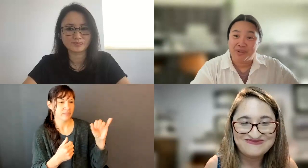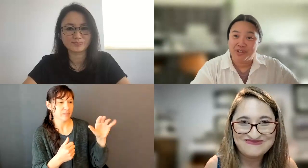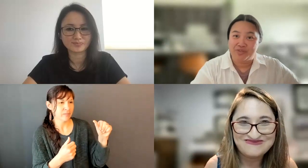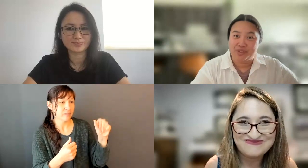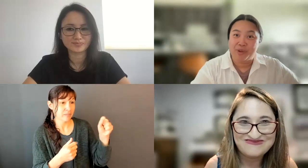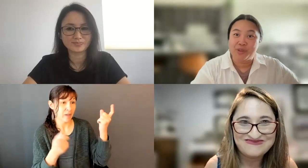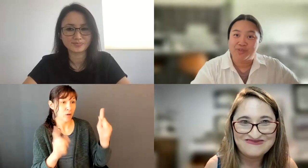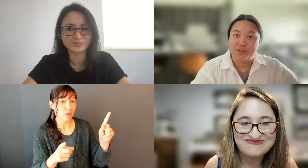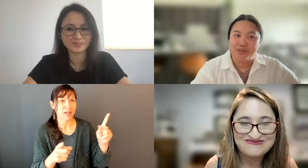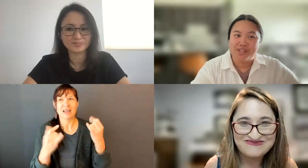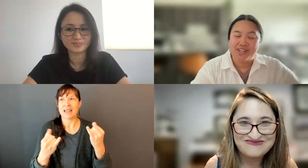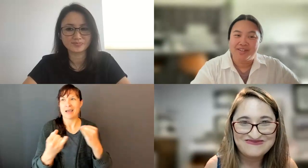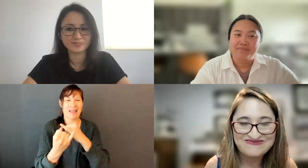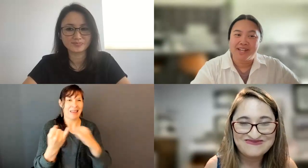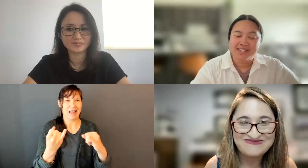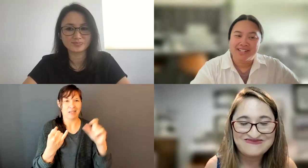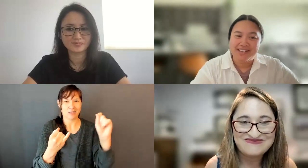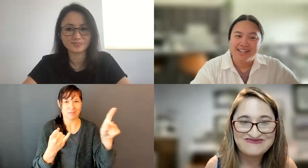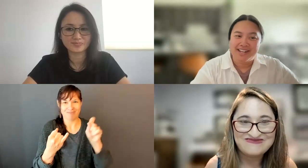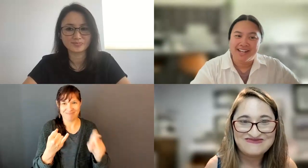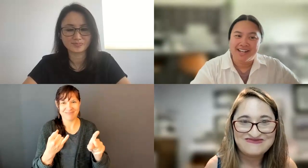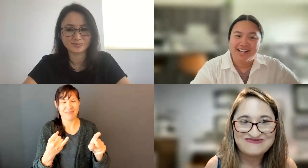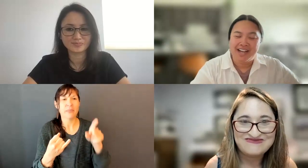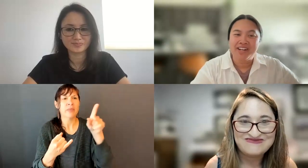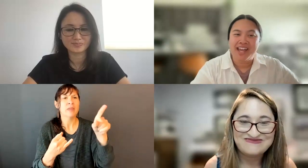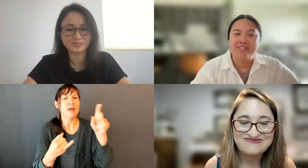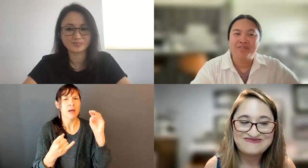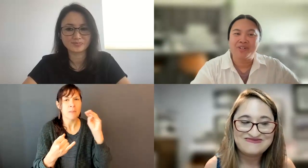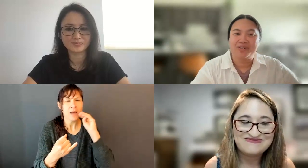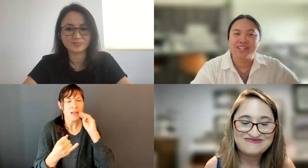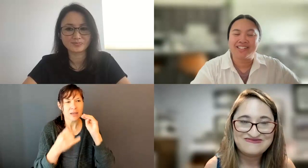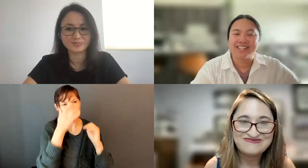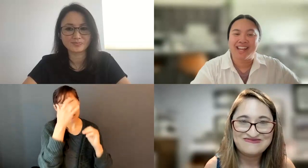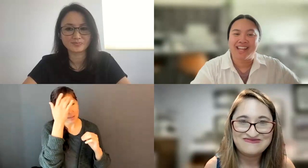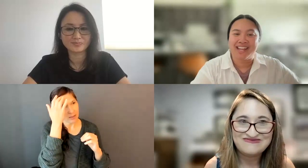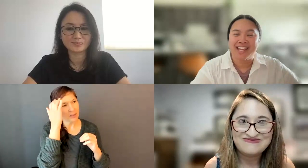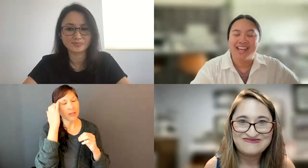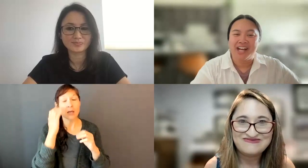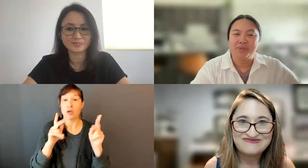Last question for the both of you. Melody, how can everyone tuning in today